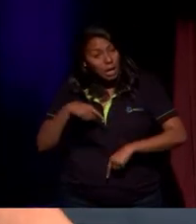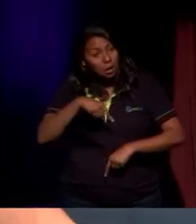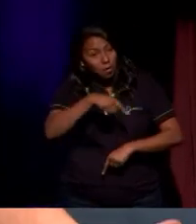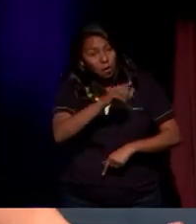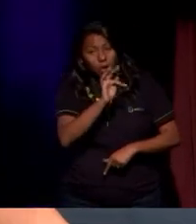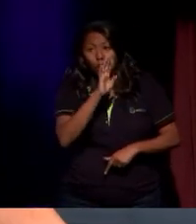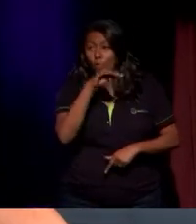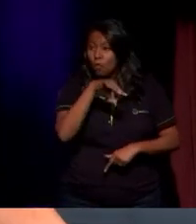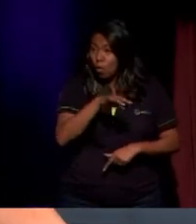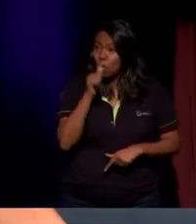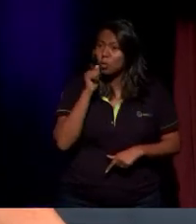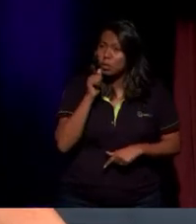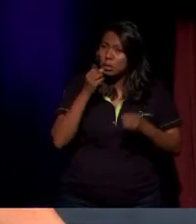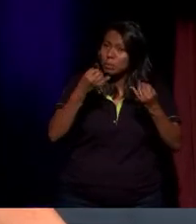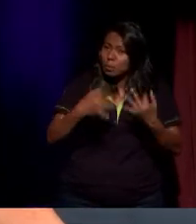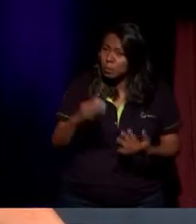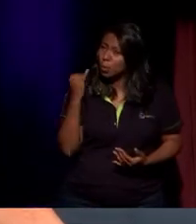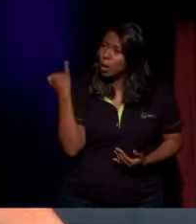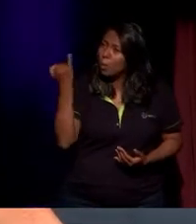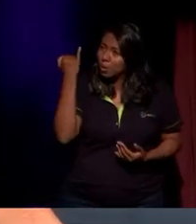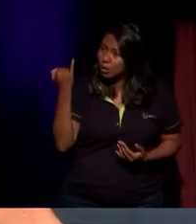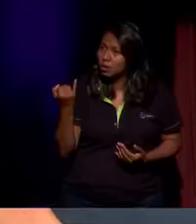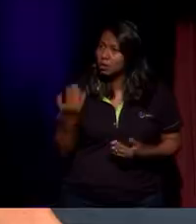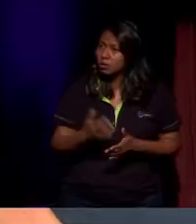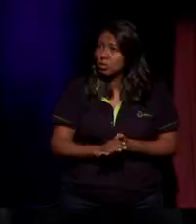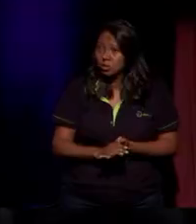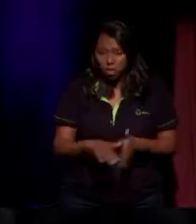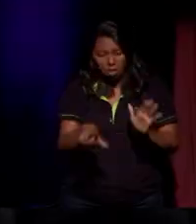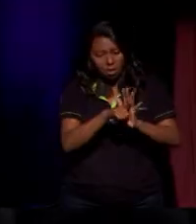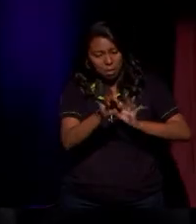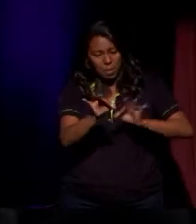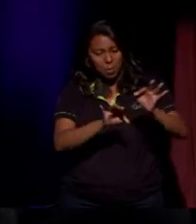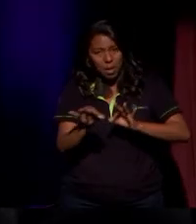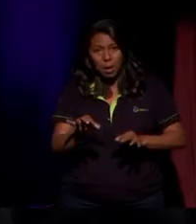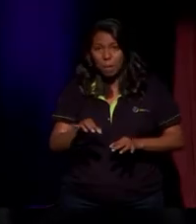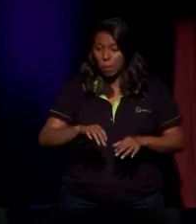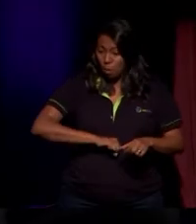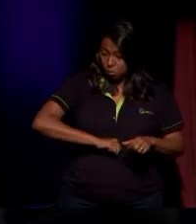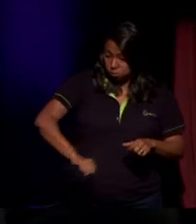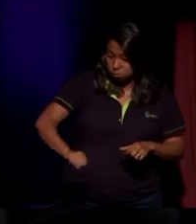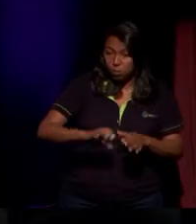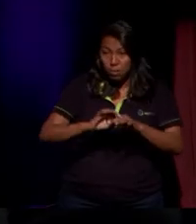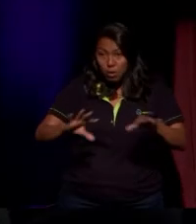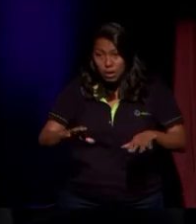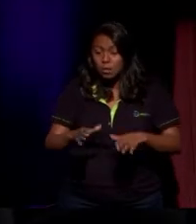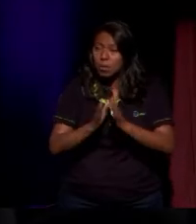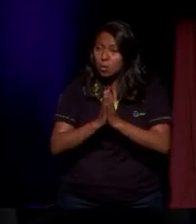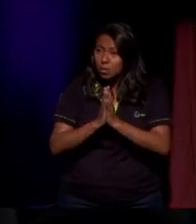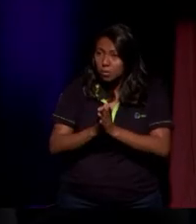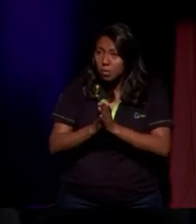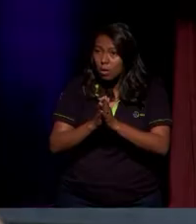I believe it is important to legalize abortion. Please support the Ministry of Health